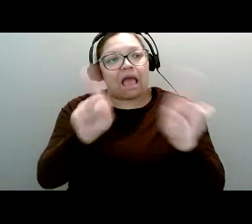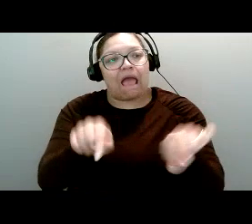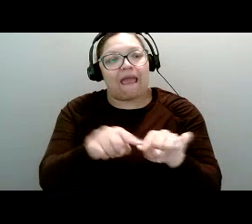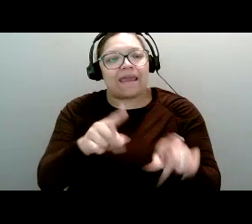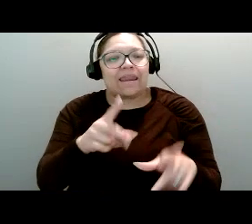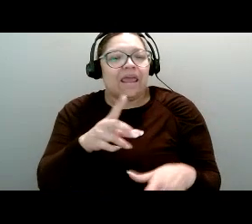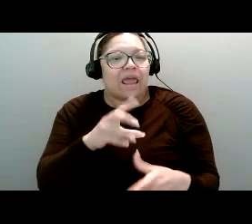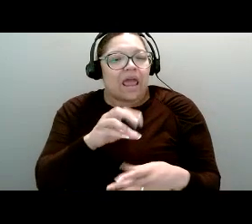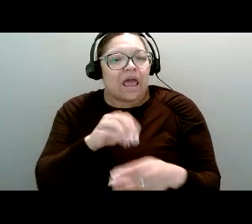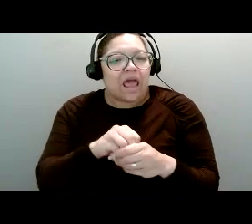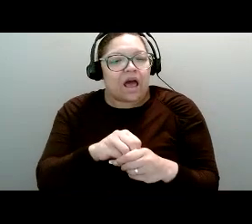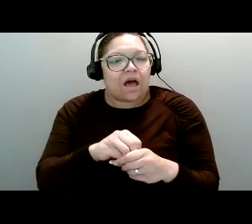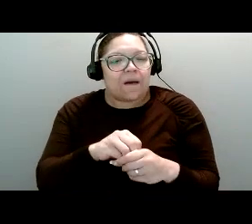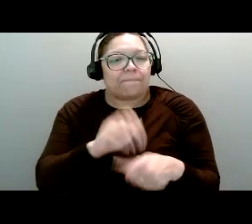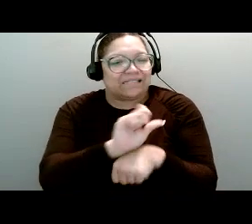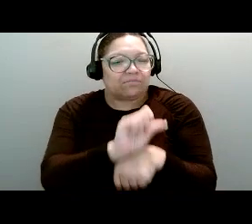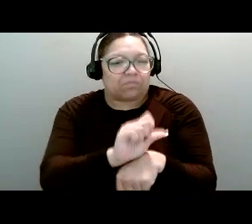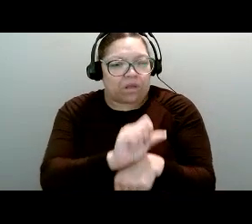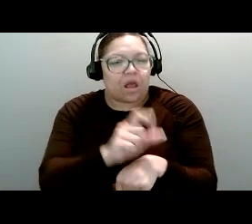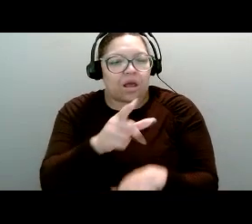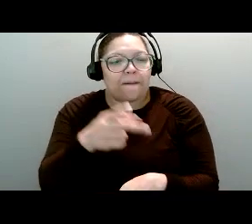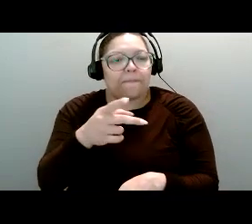This is in the Gullah Geechee Cultural Heritage Corridor.